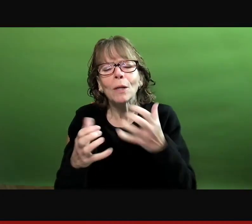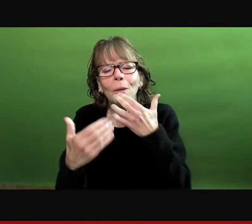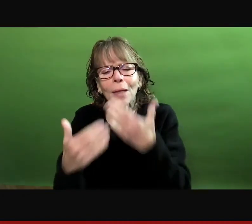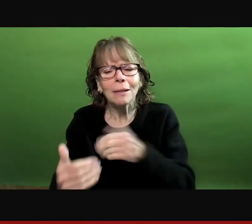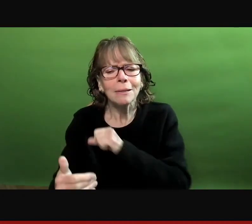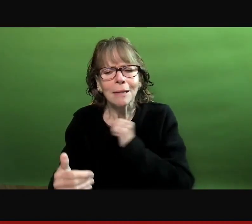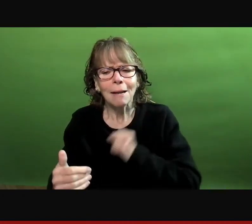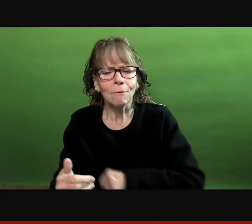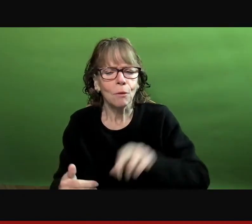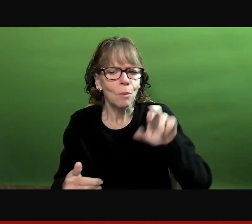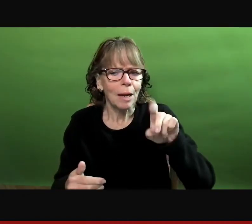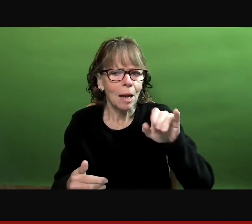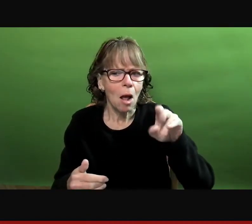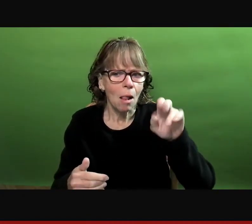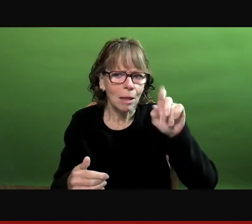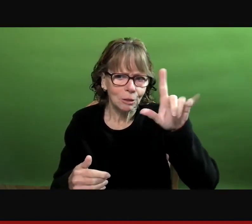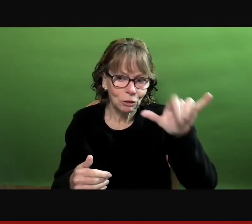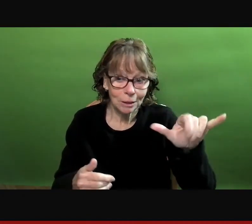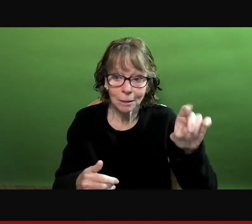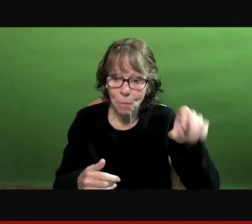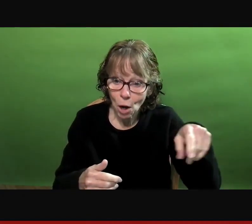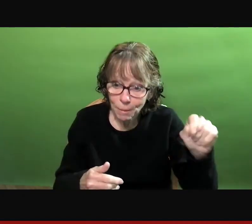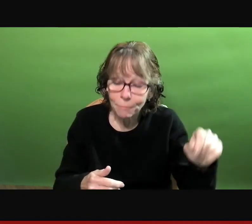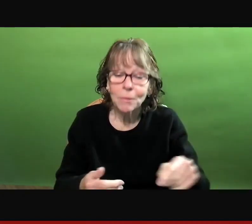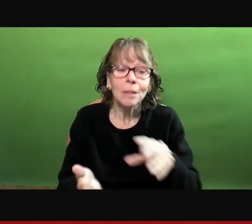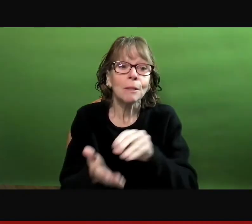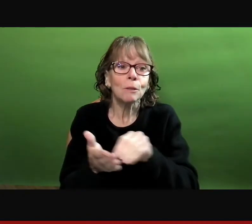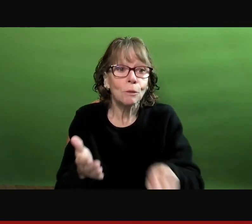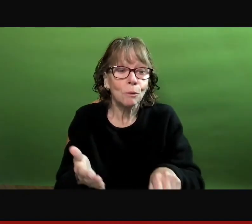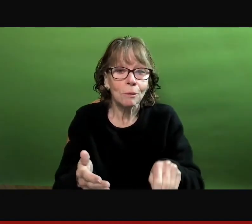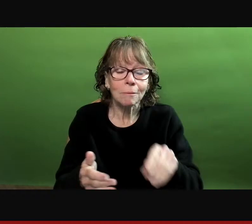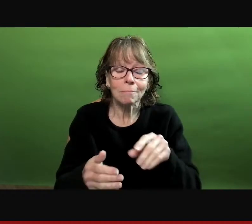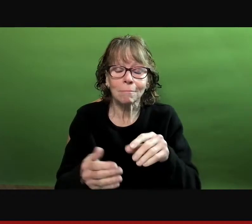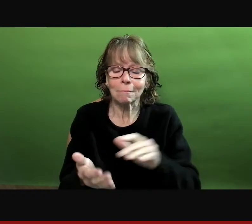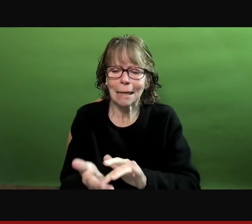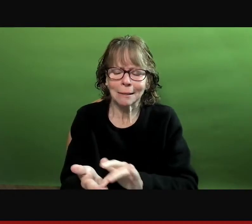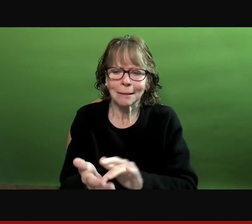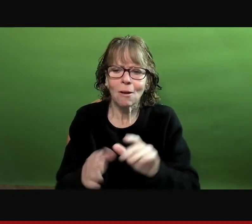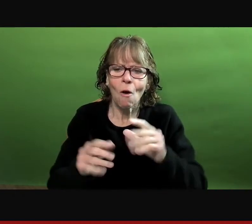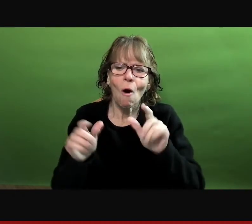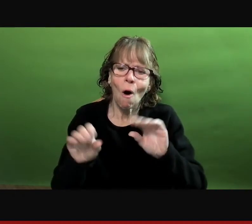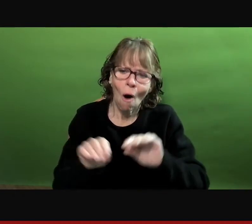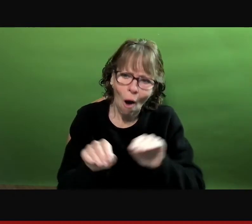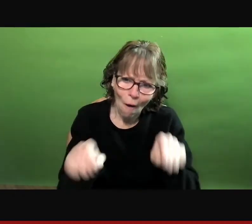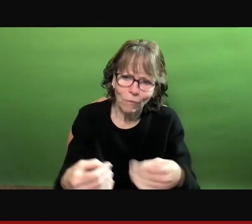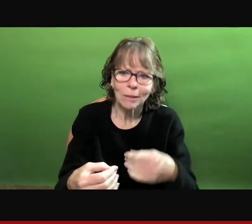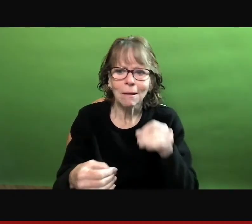Faculty Development and Diversity, and the Stanford Healthcare Office of DEI,